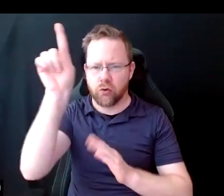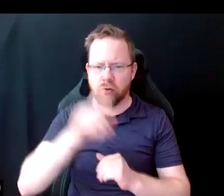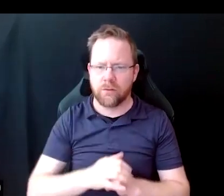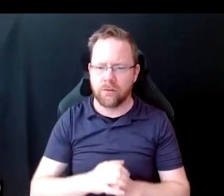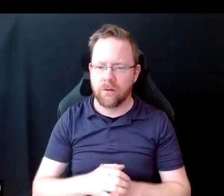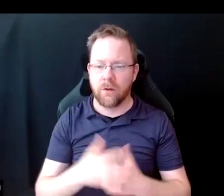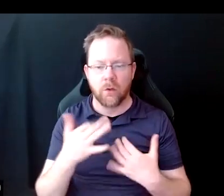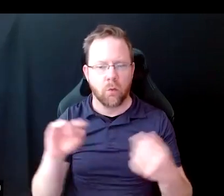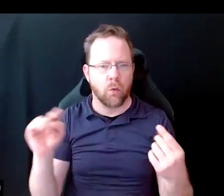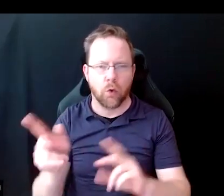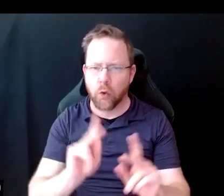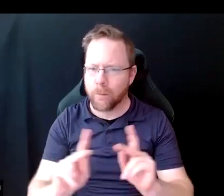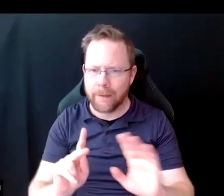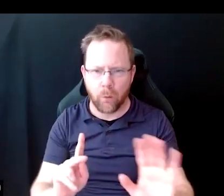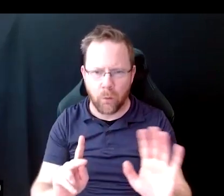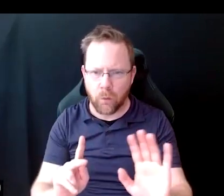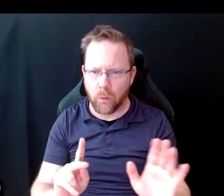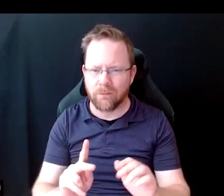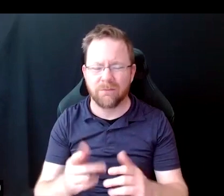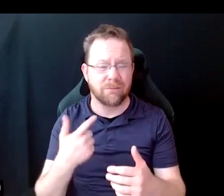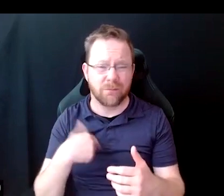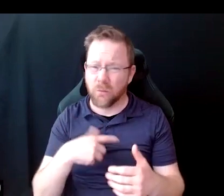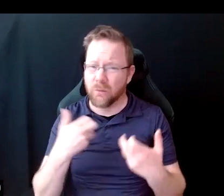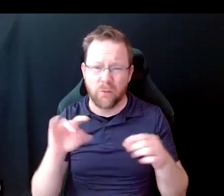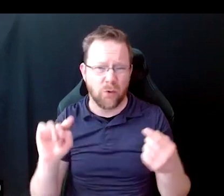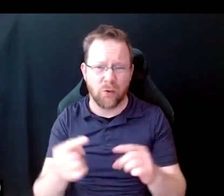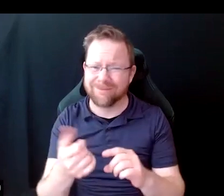We don't want to injure anybody any ways. We don't want to hurt anybody.